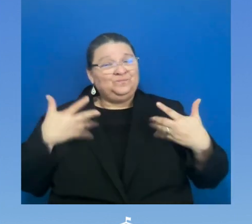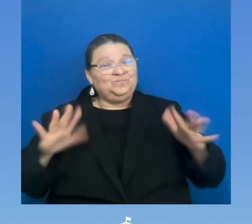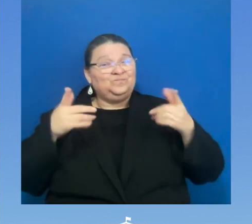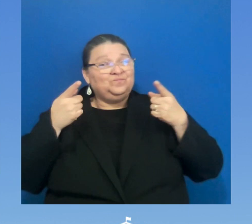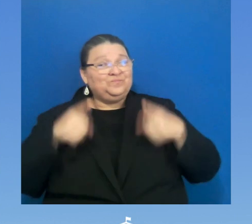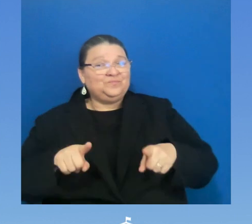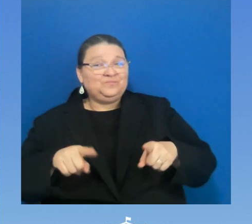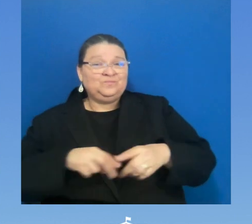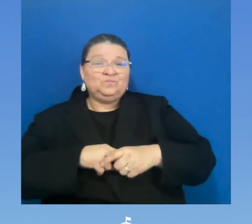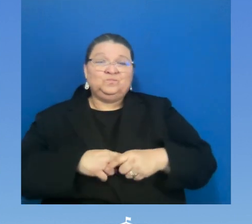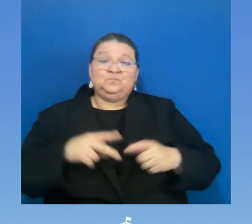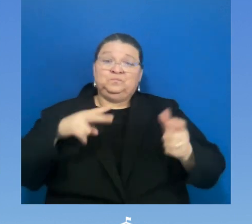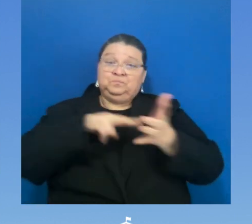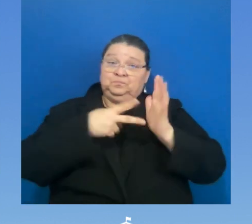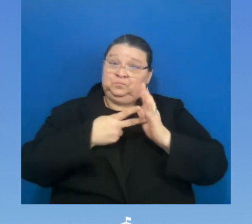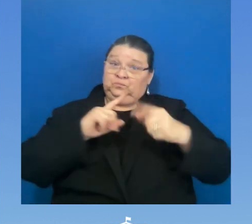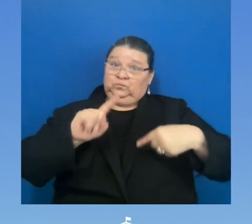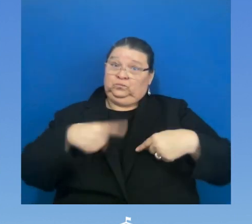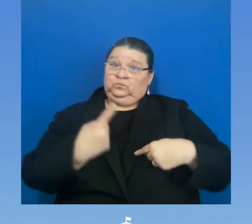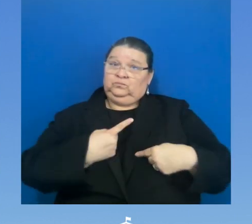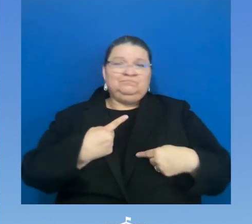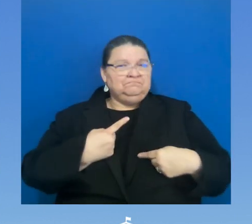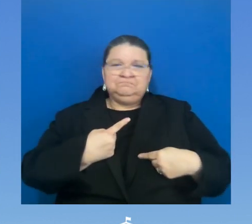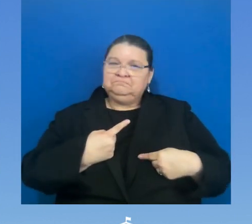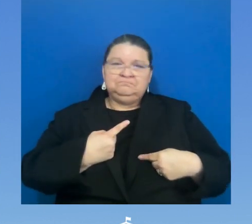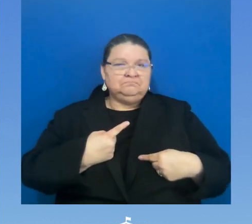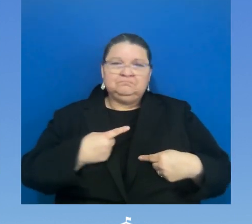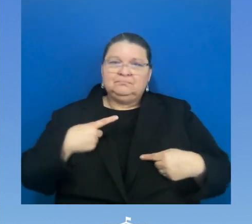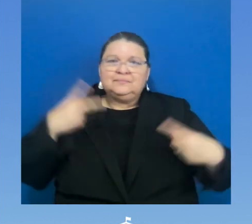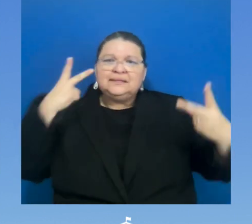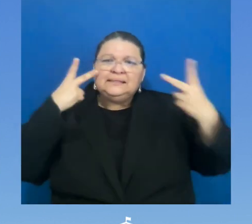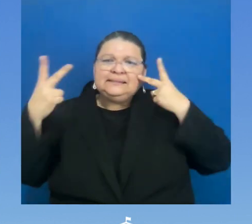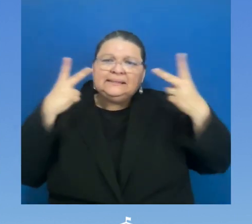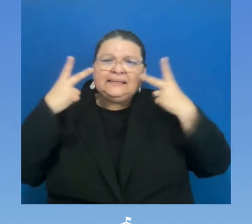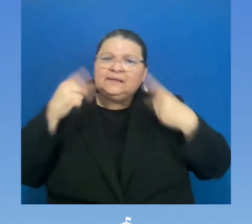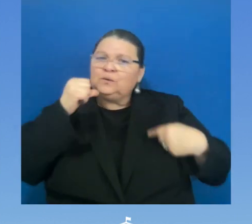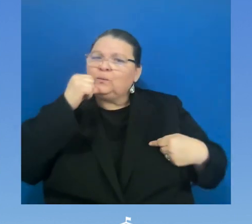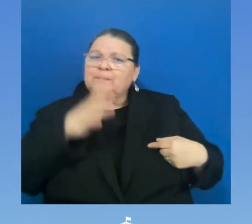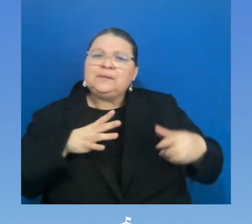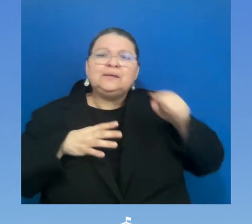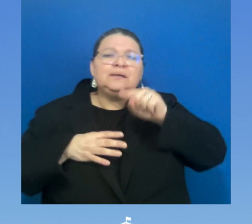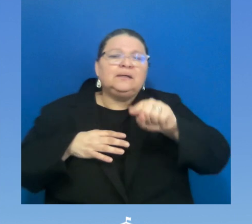I know what it feels like to sit next to a man that takes more money home to his family.